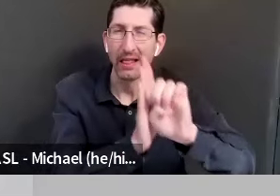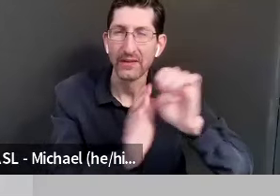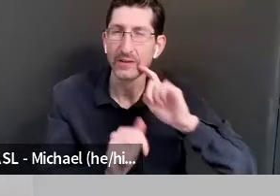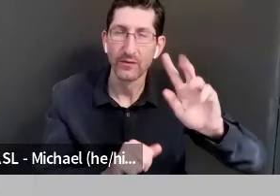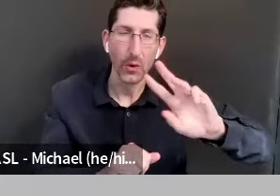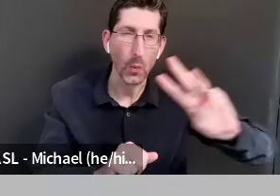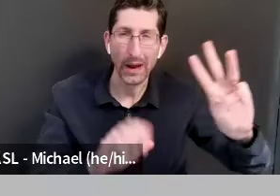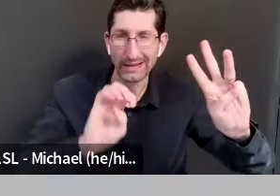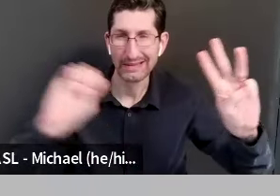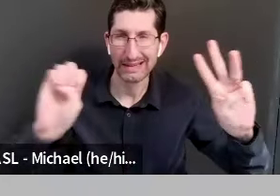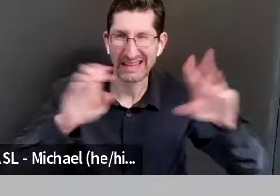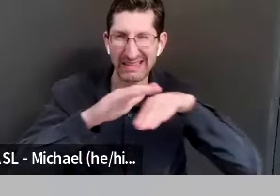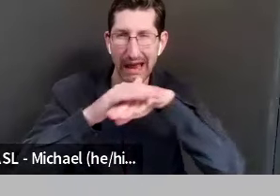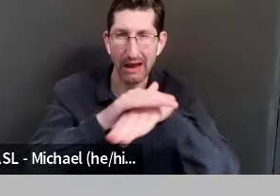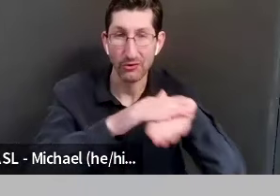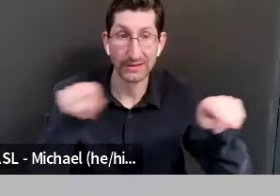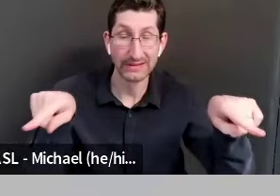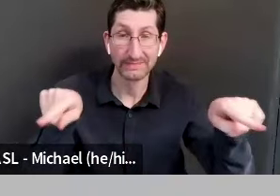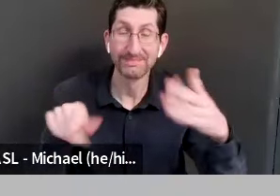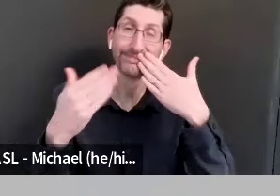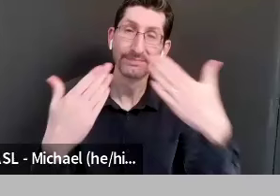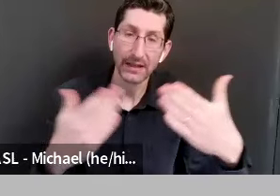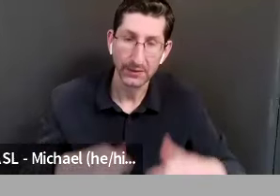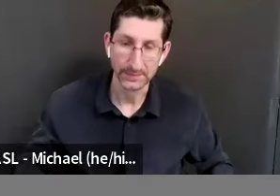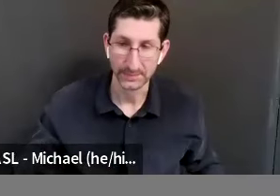TWO ARE PASS THE SECURITY CHECK POINT BY THE ELEVATOR EAST AND WEST ENTRANCES.